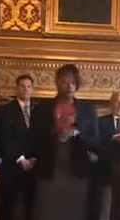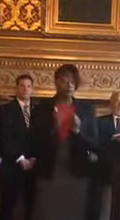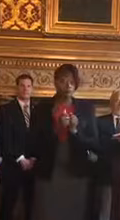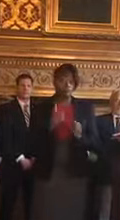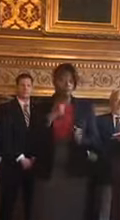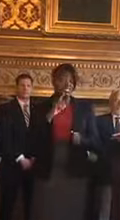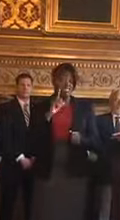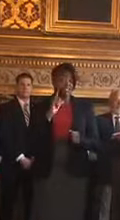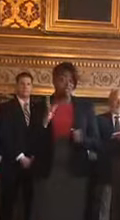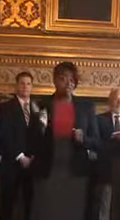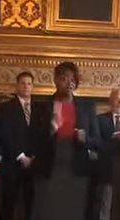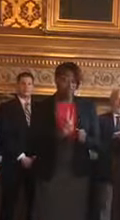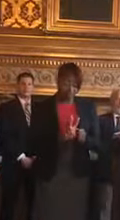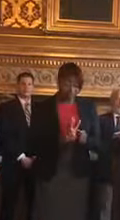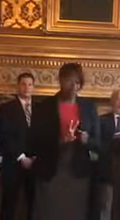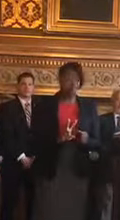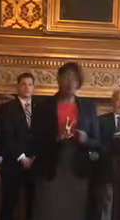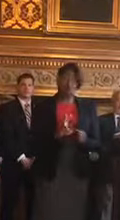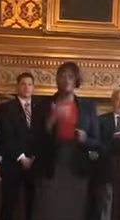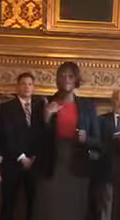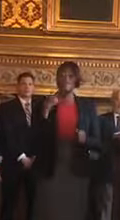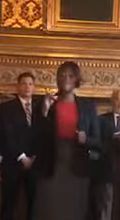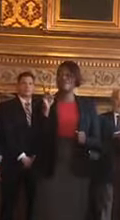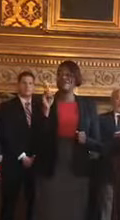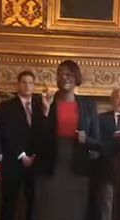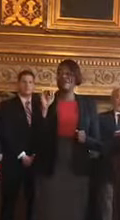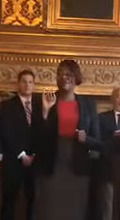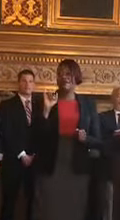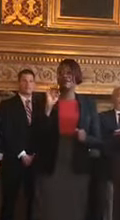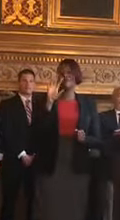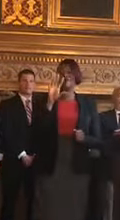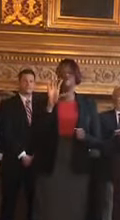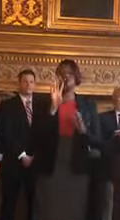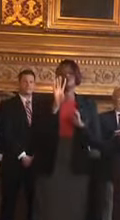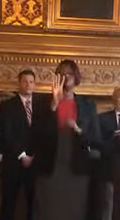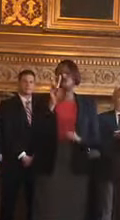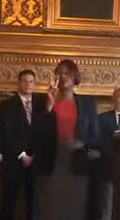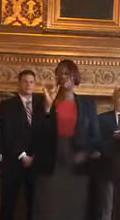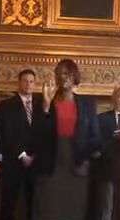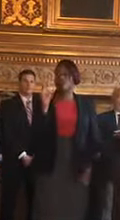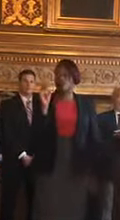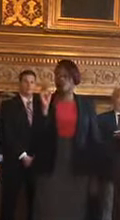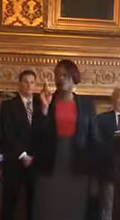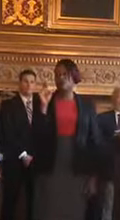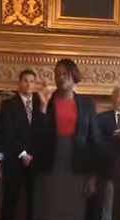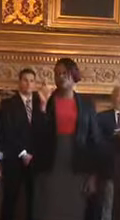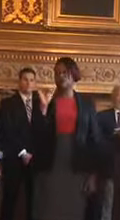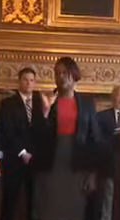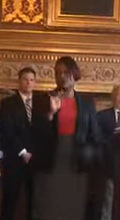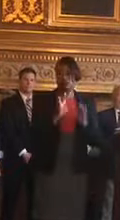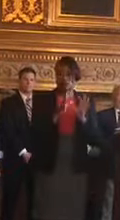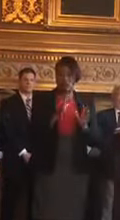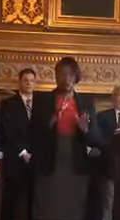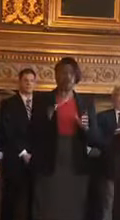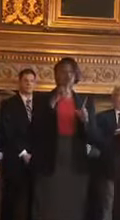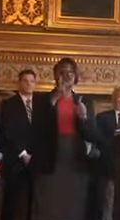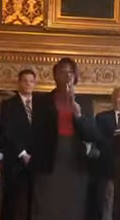I had my two daughters with me who are both deaf, and they used video remote interpreting.